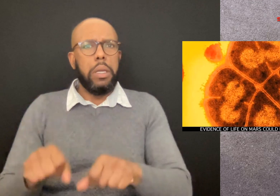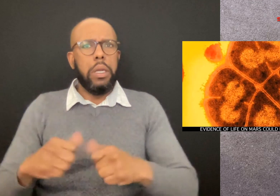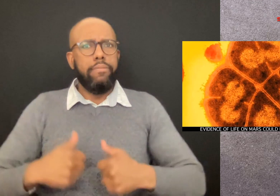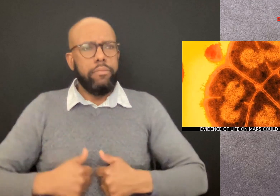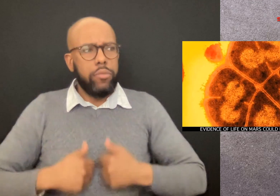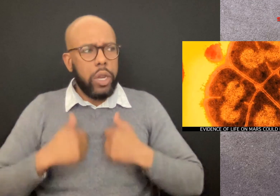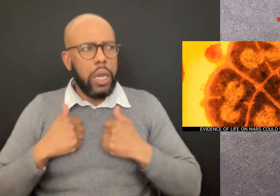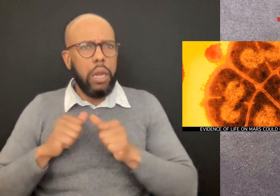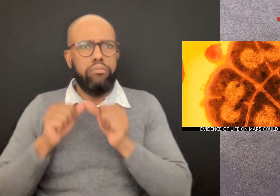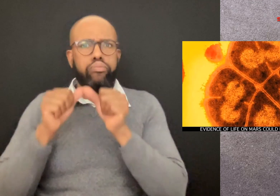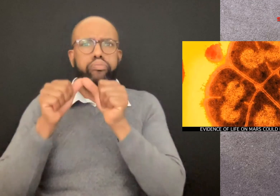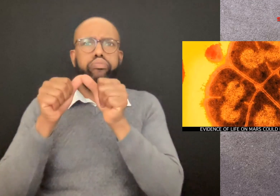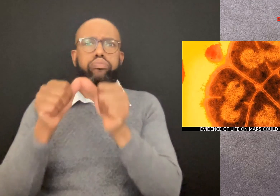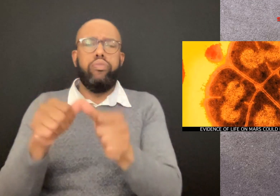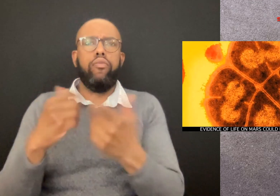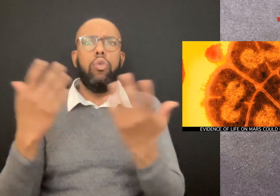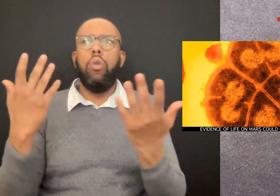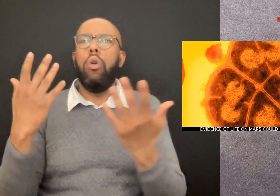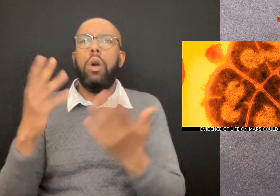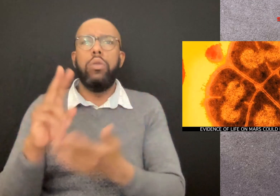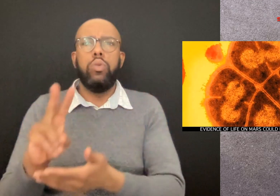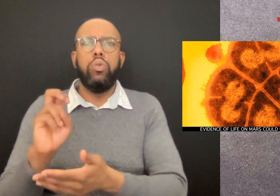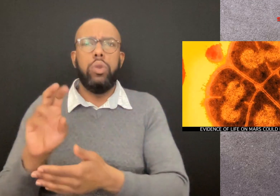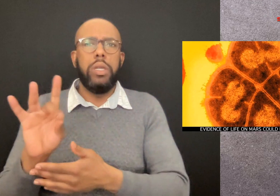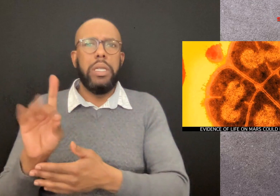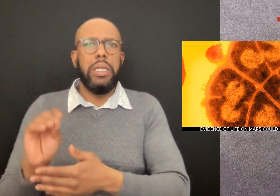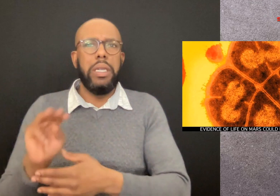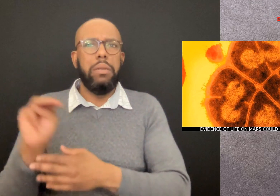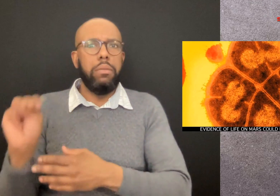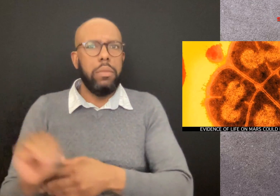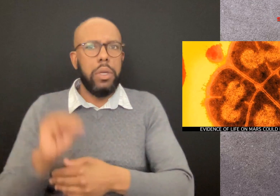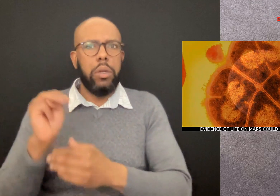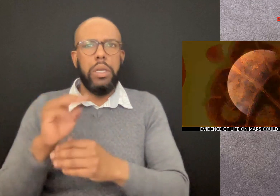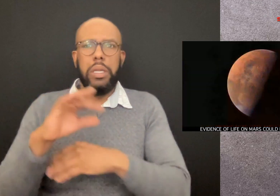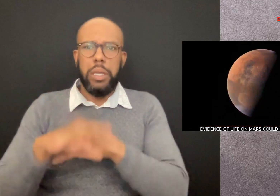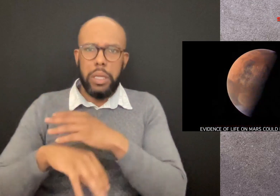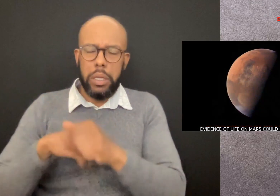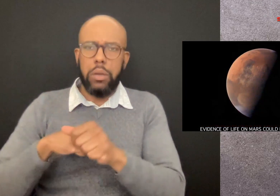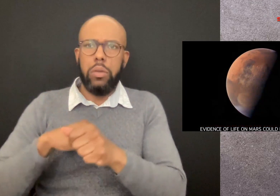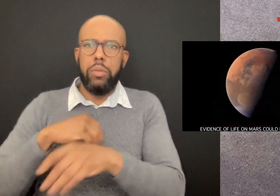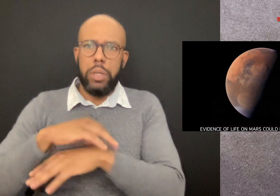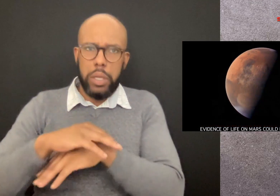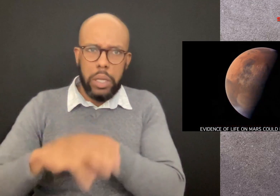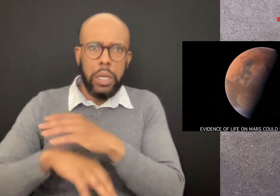It turns out bacteria can survive for at least 280 million years if it was